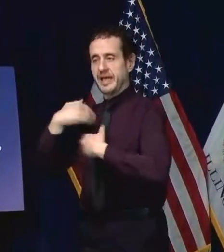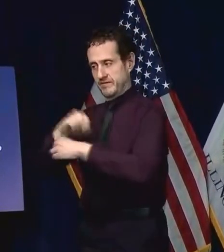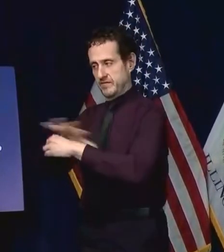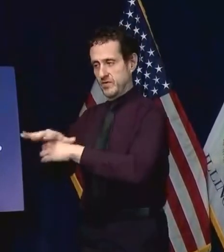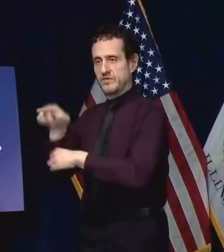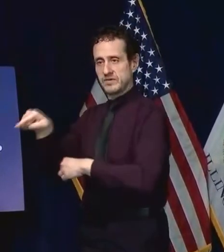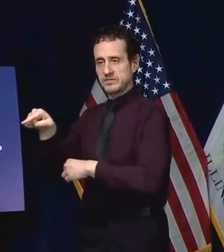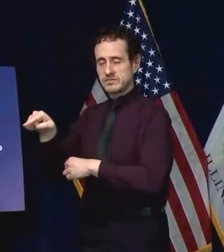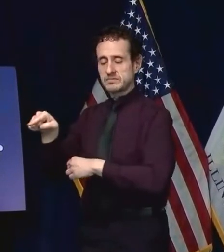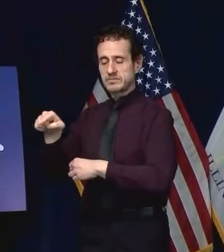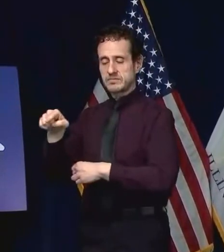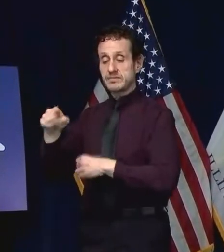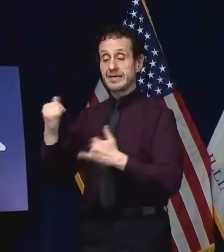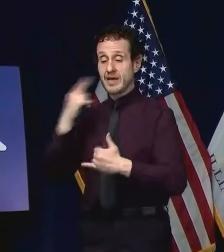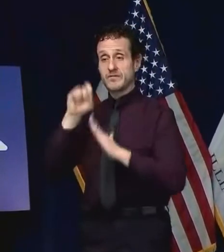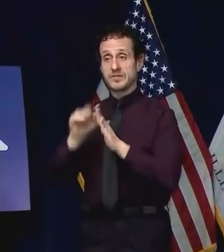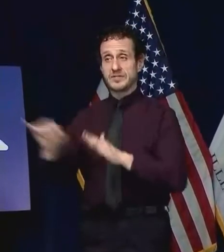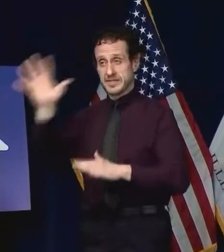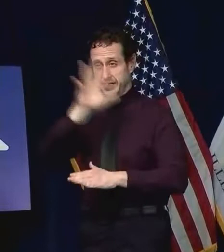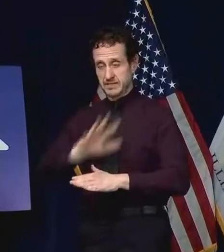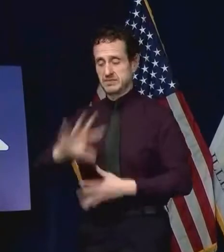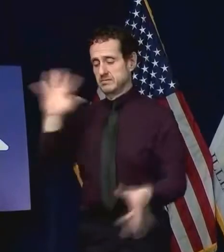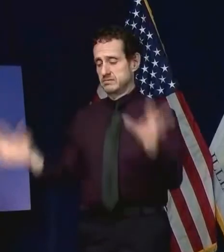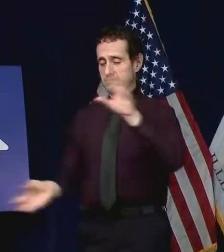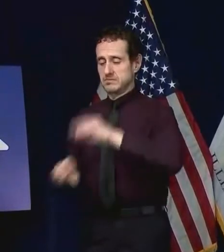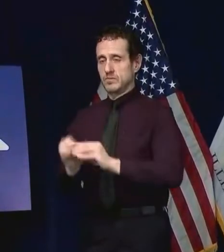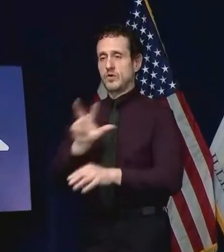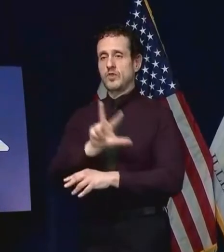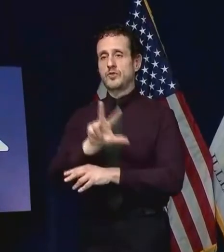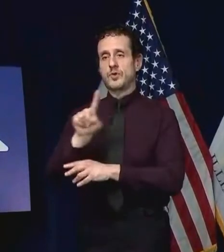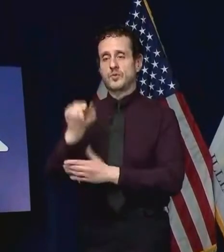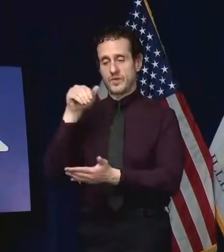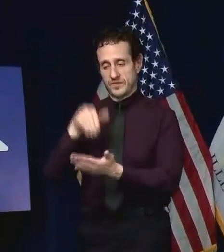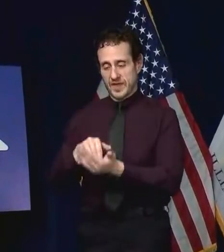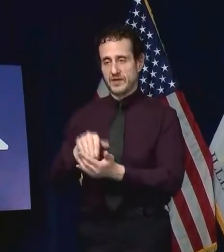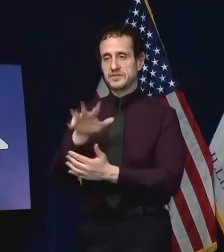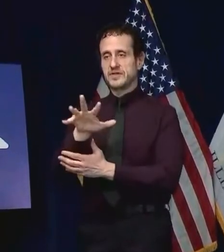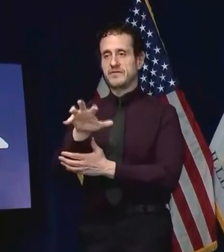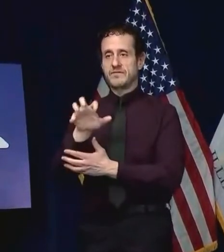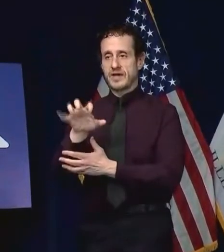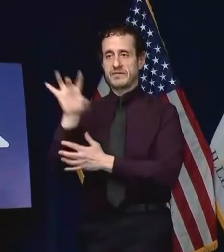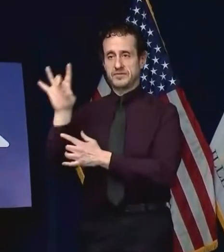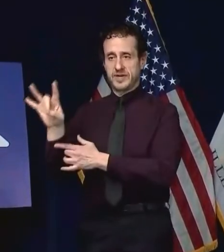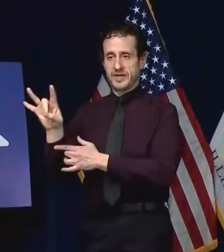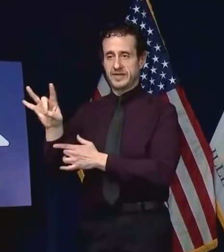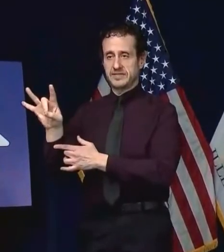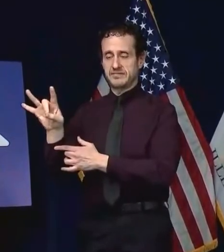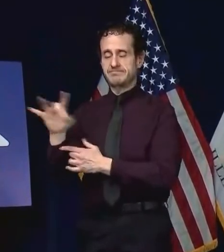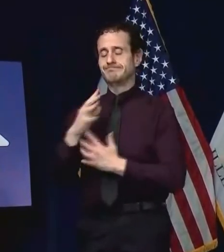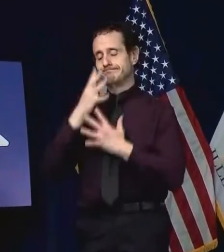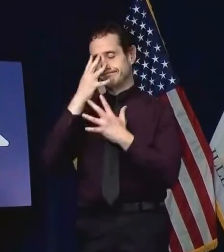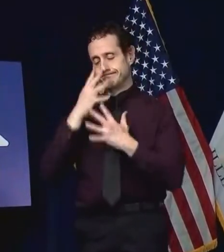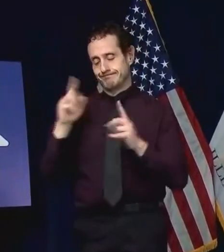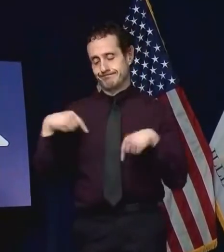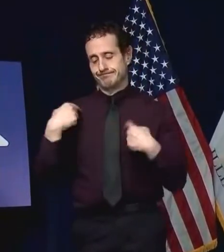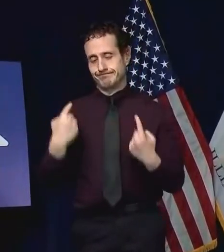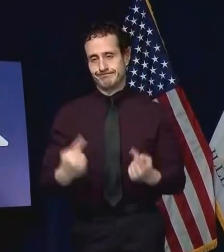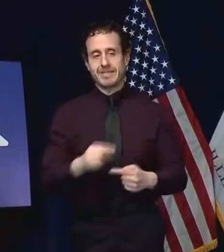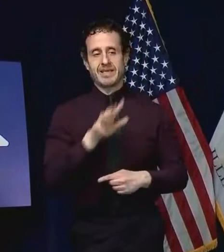in new cases, which brings our total for the state to 31,500. state to the for total our brings new cases, which Hundred and eight hundred and unfortunately, there were